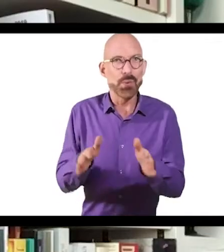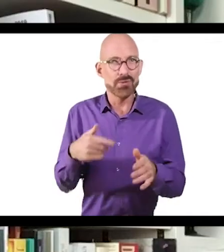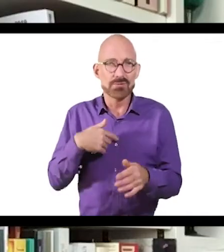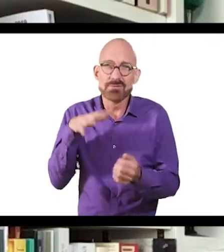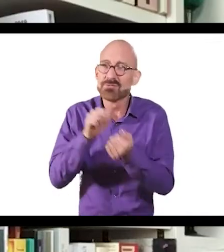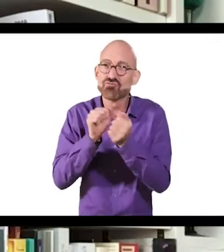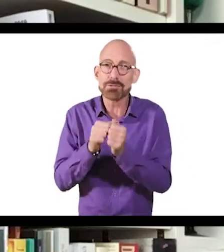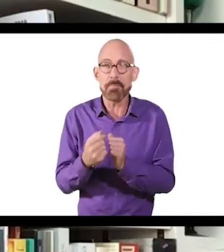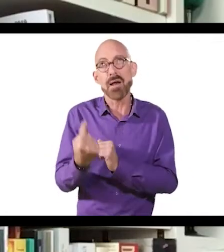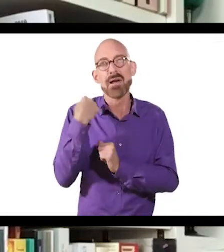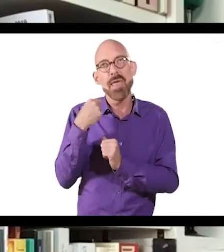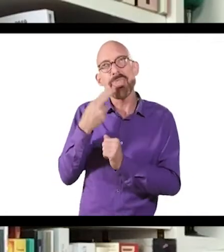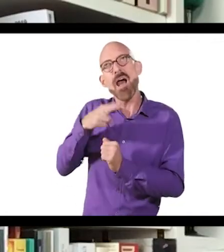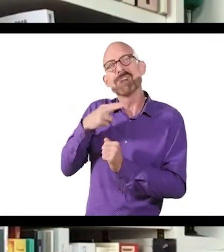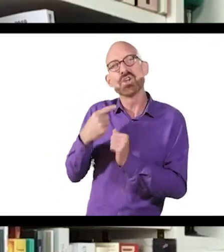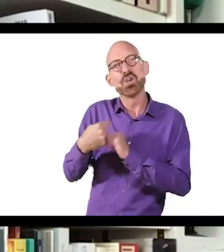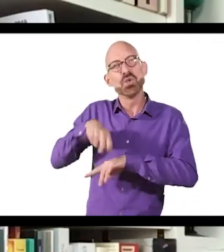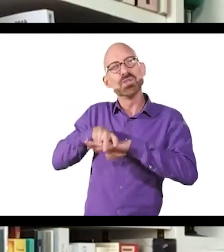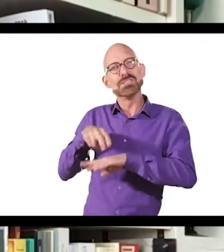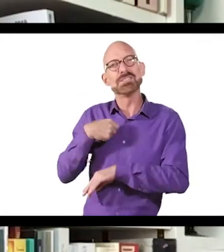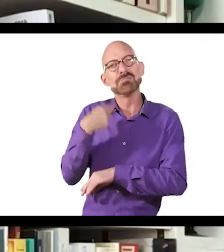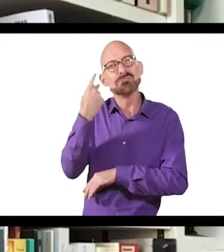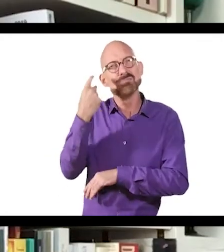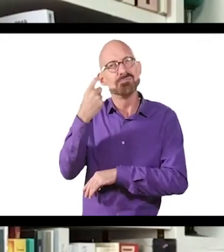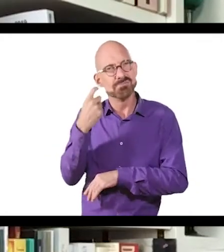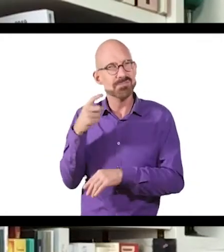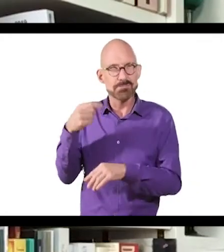and there’s a voice that said, "if you want to be like that, you can be.